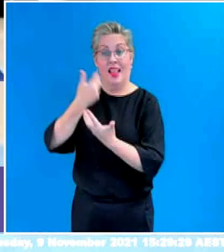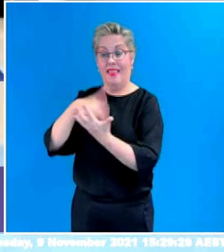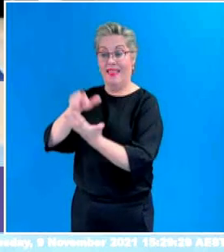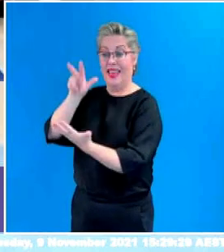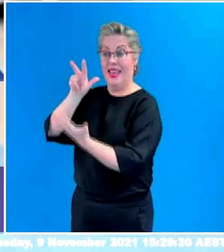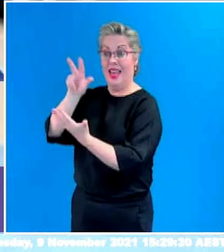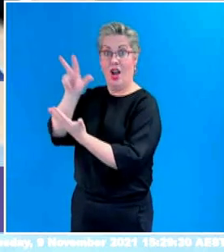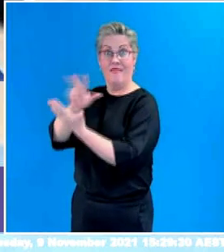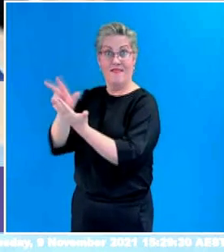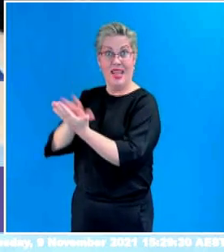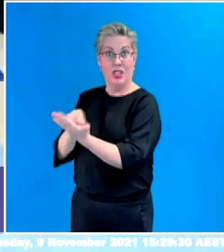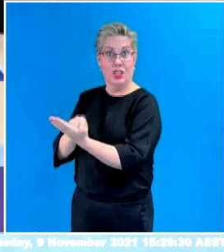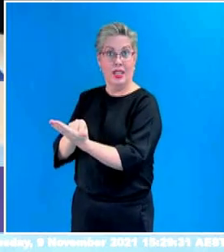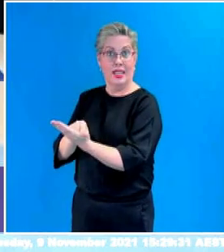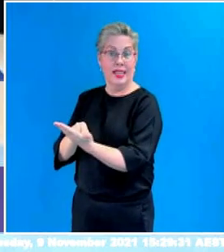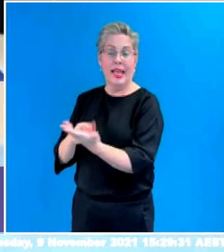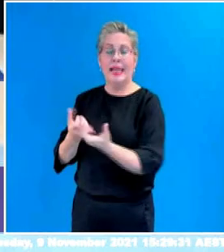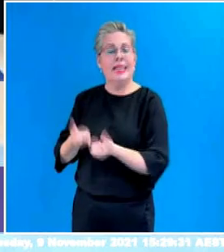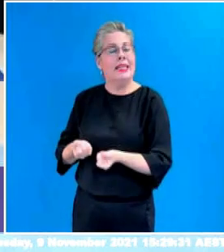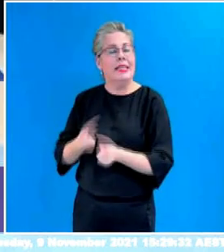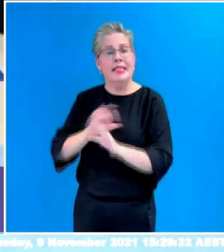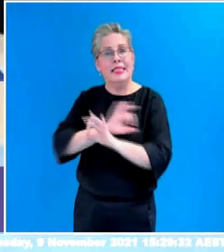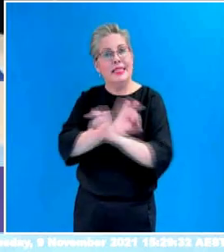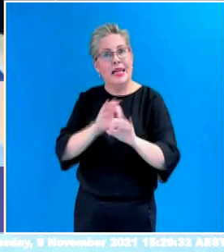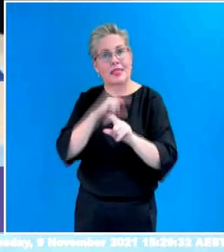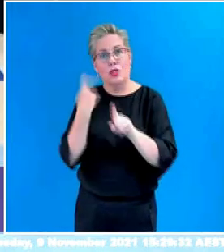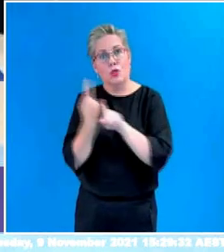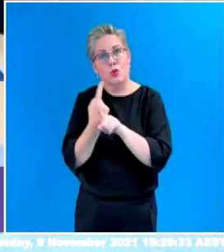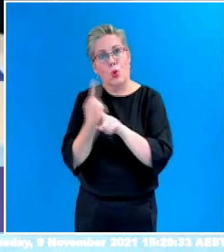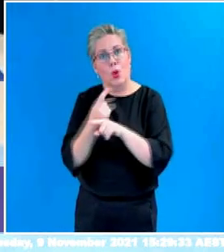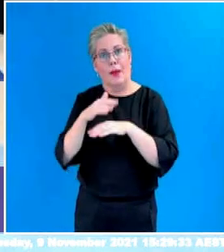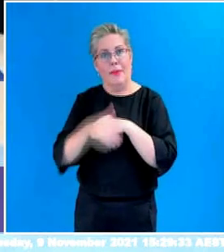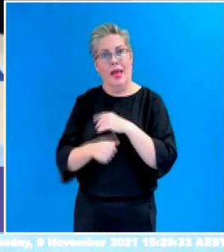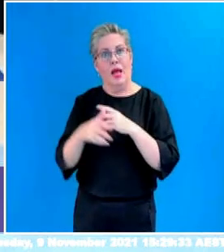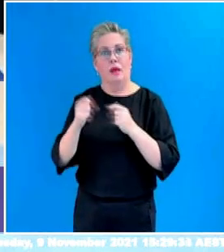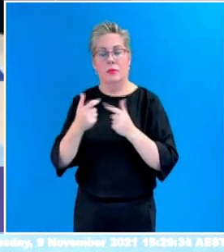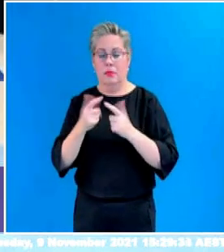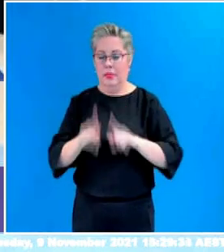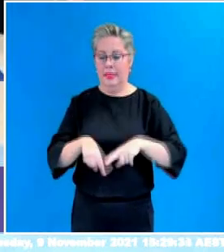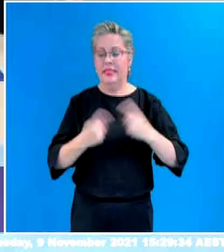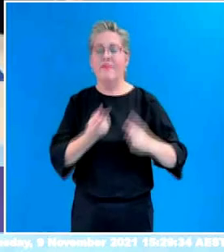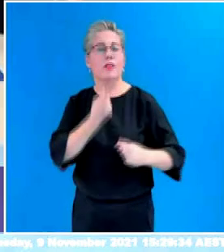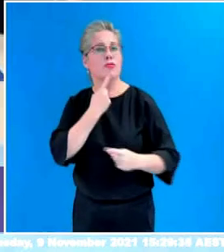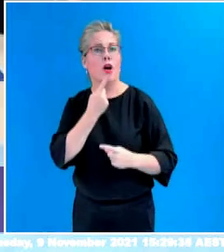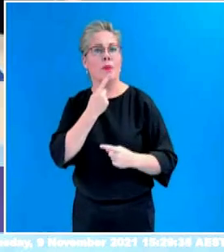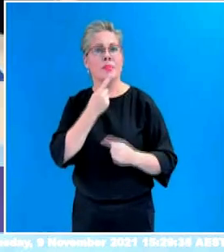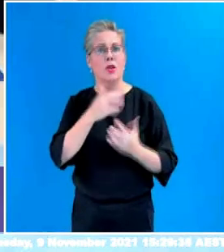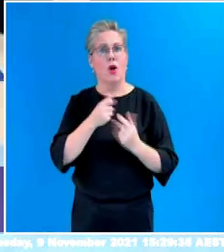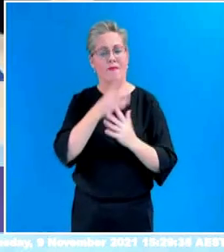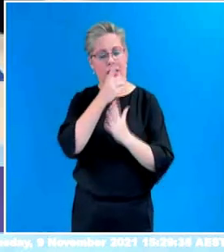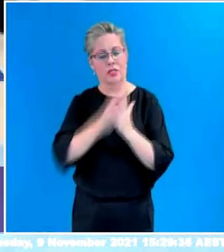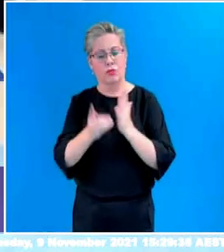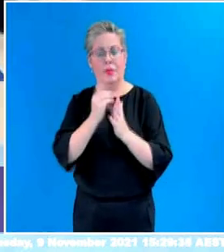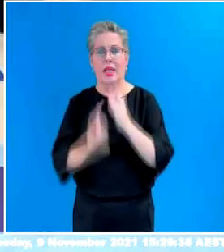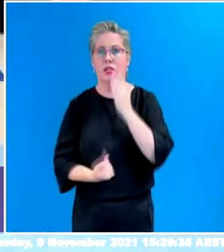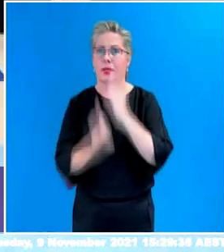We see the obligation as being to remove barriers to people being able to bring